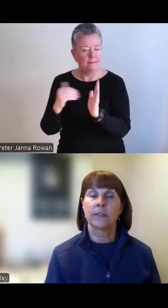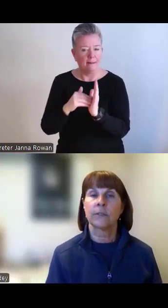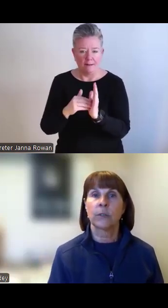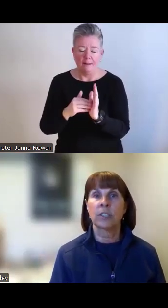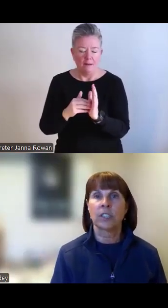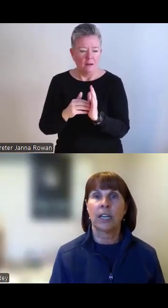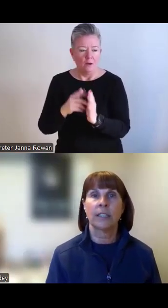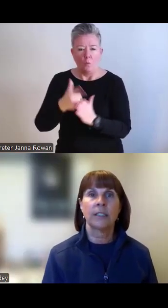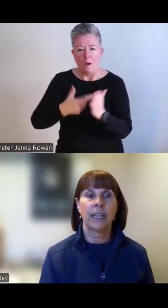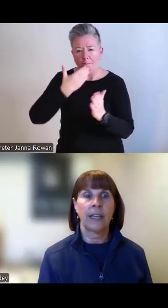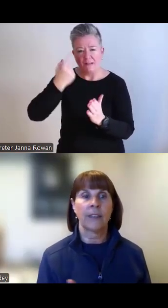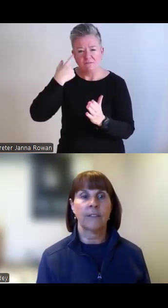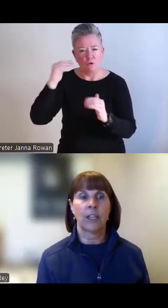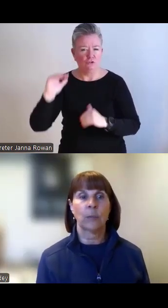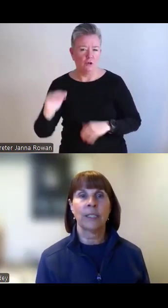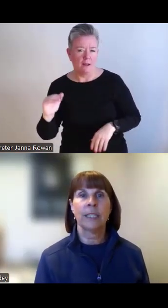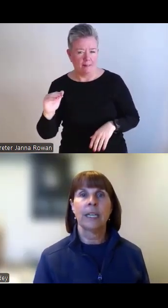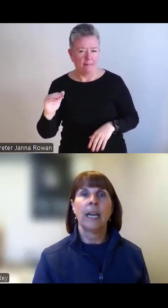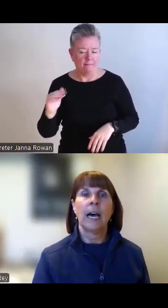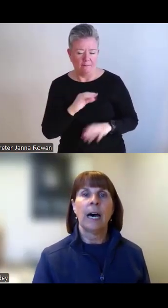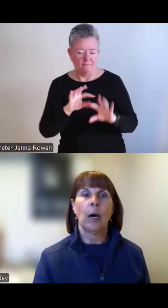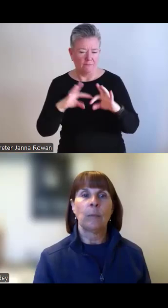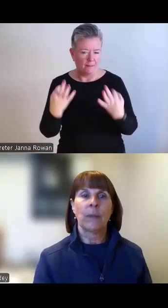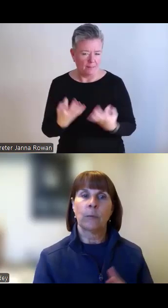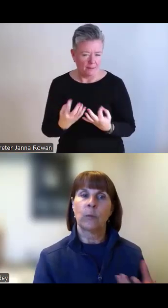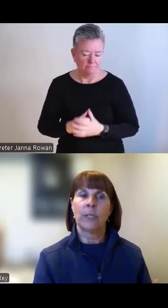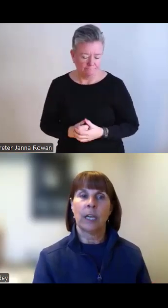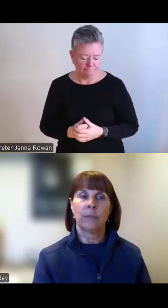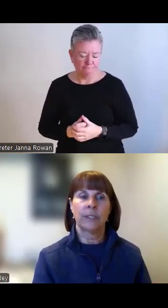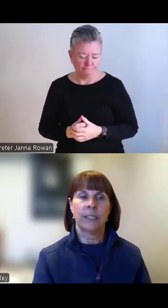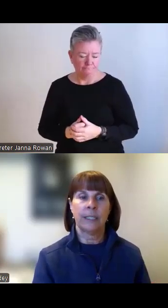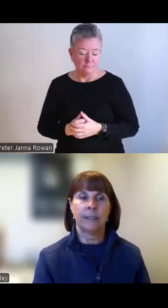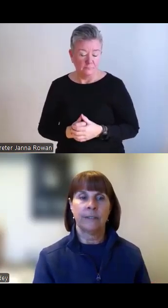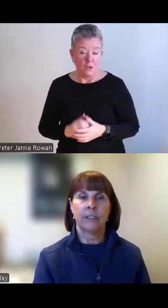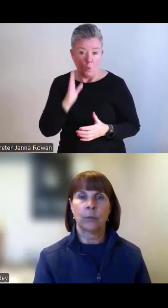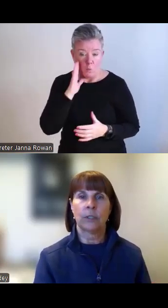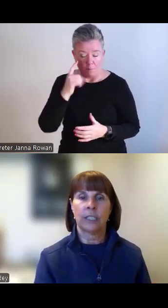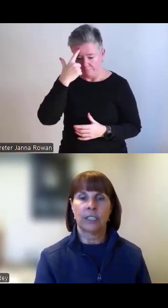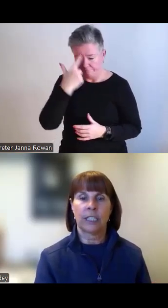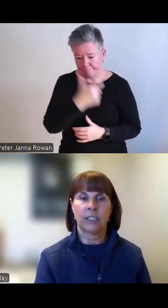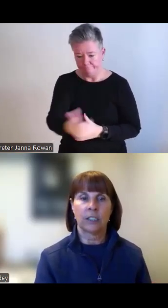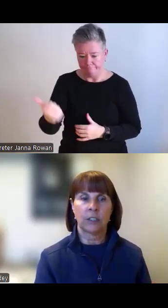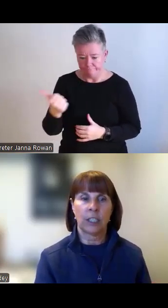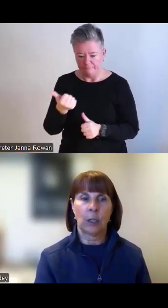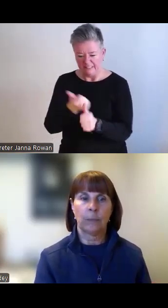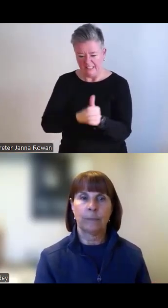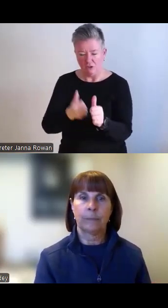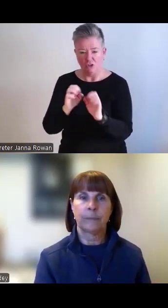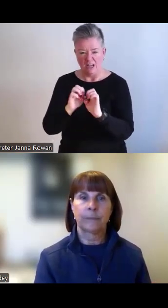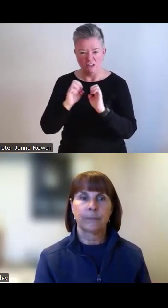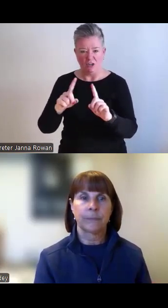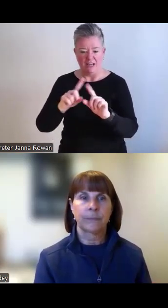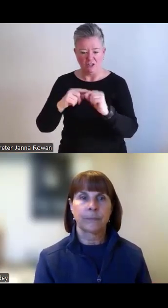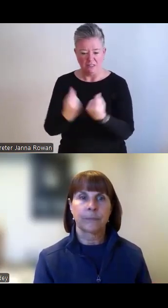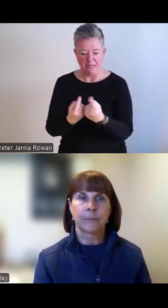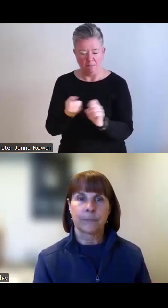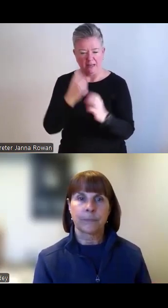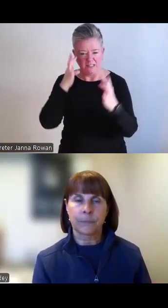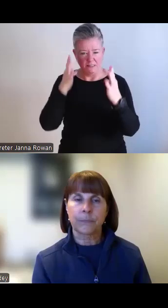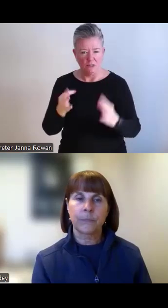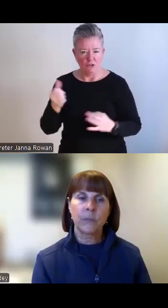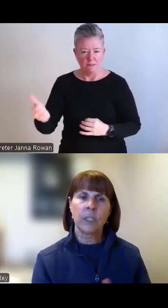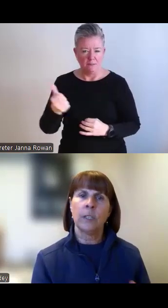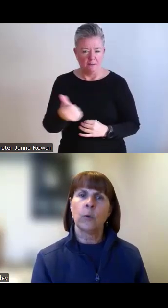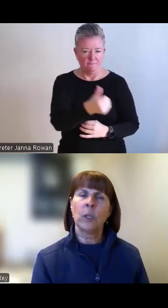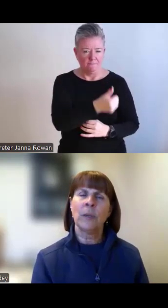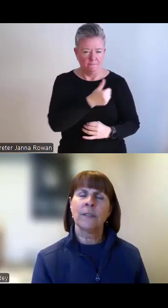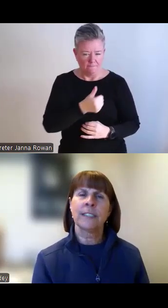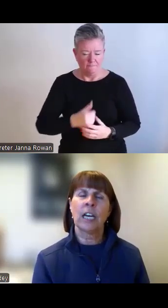best for the child and the family, and would be up to the individual educational team. What about